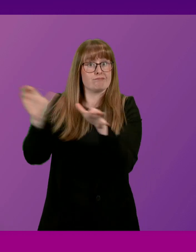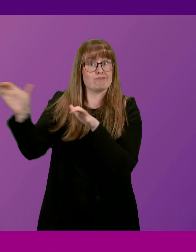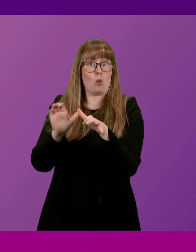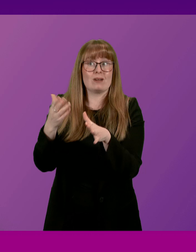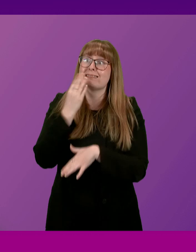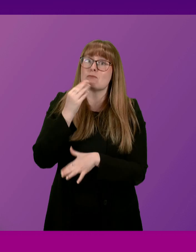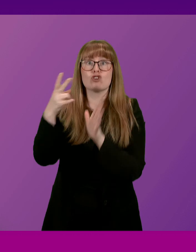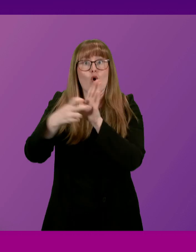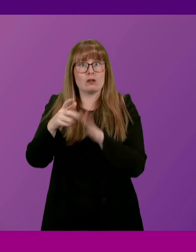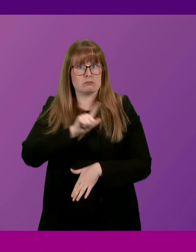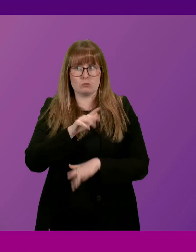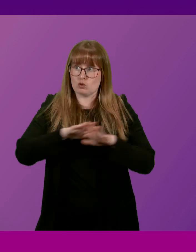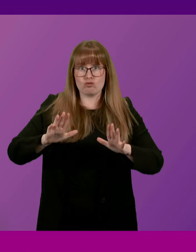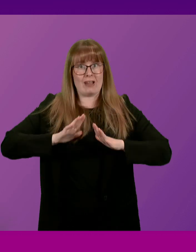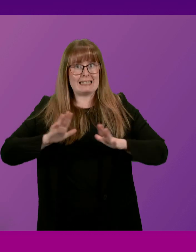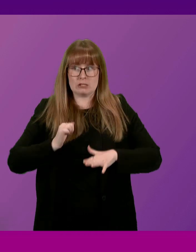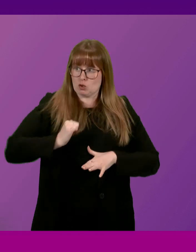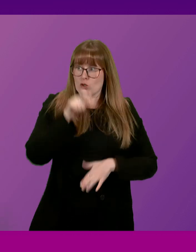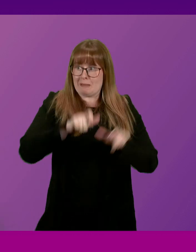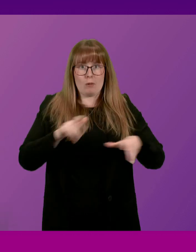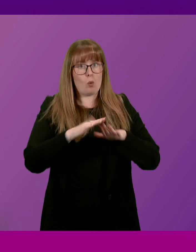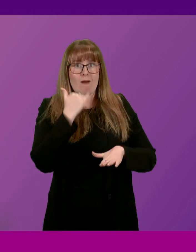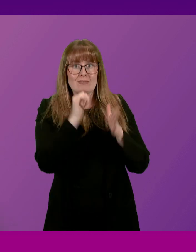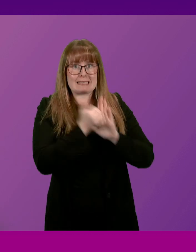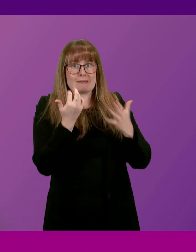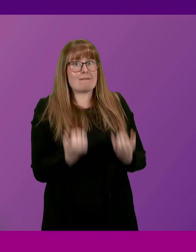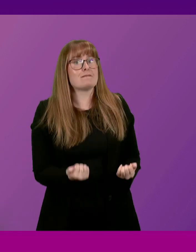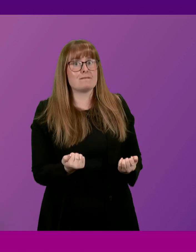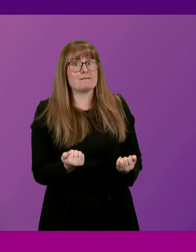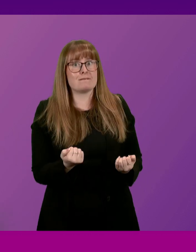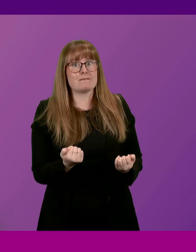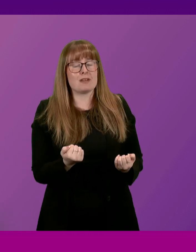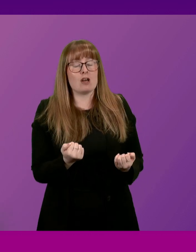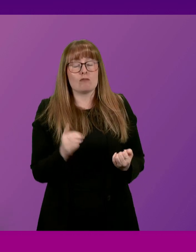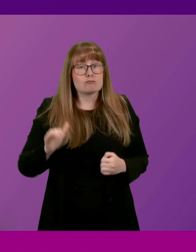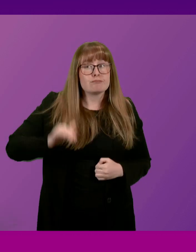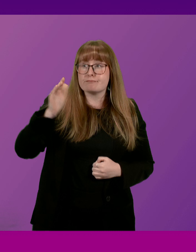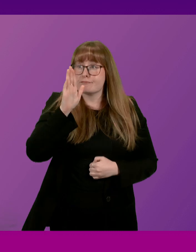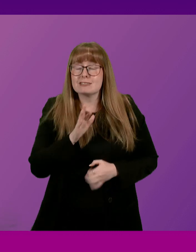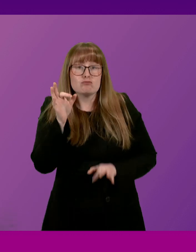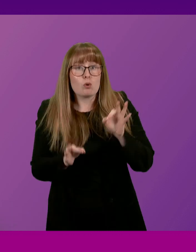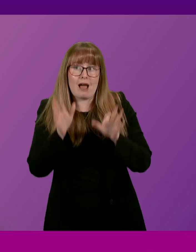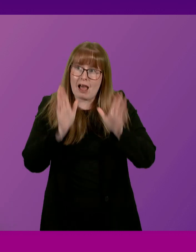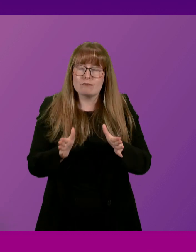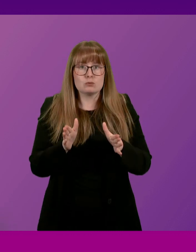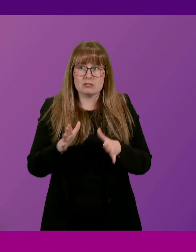because we are not equipping Scots with the skills that they need. Grown-up serious politicians must rise to this generation-defining moment and